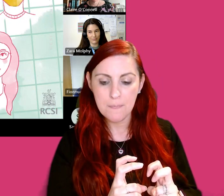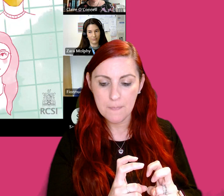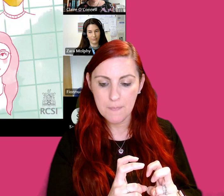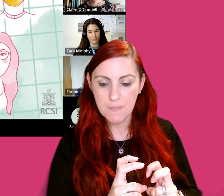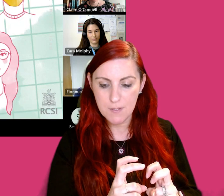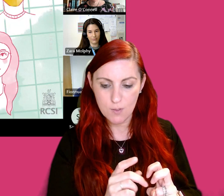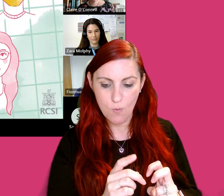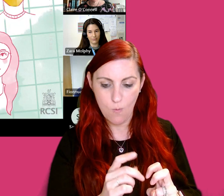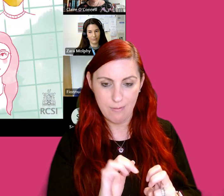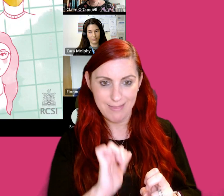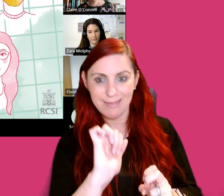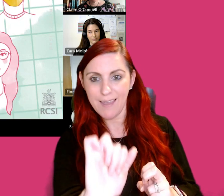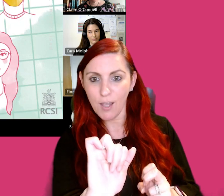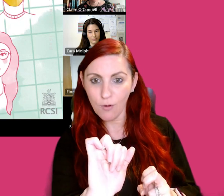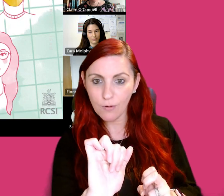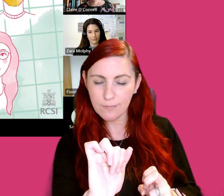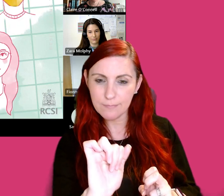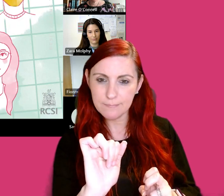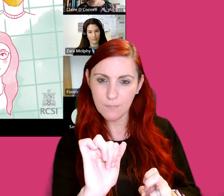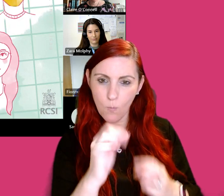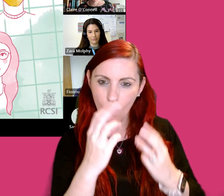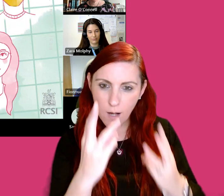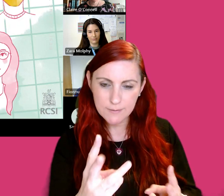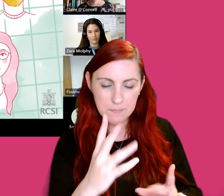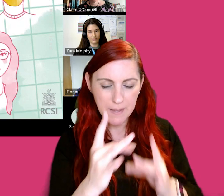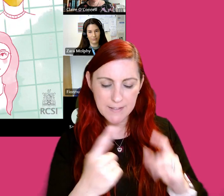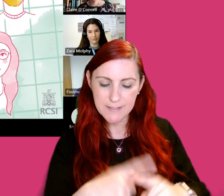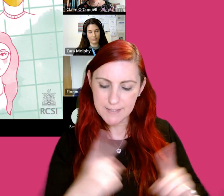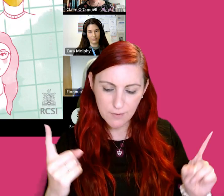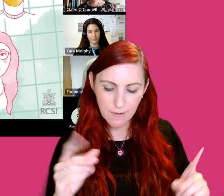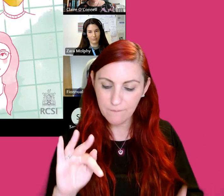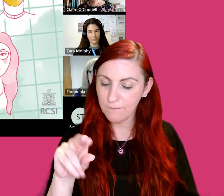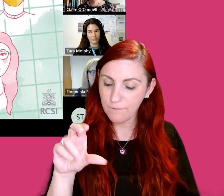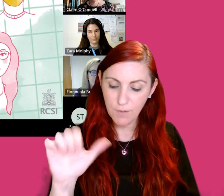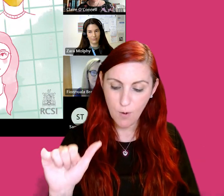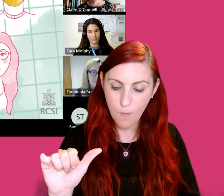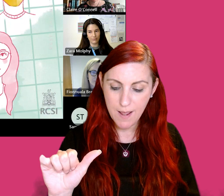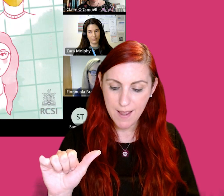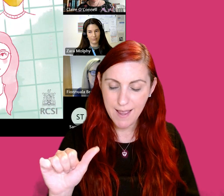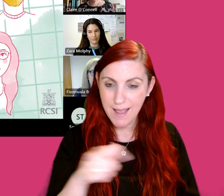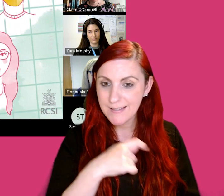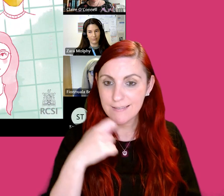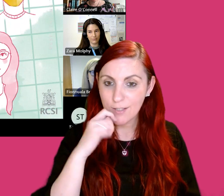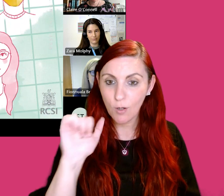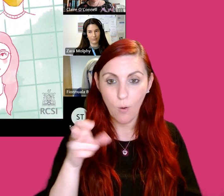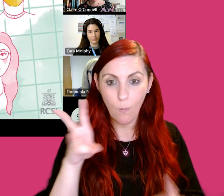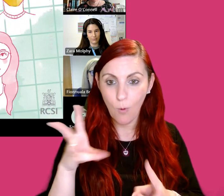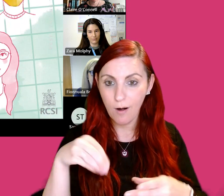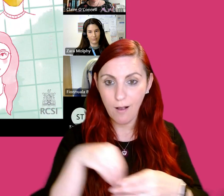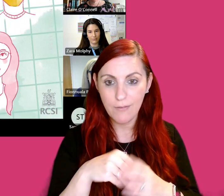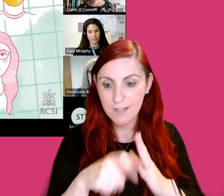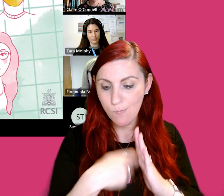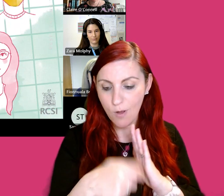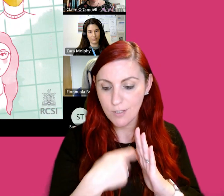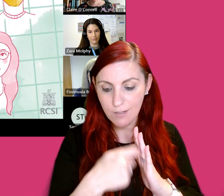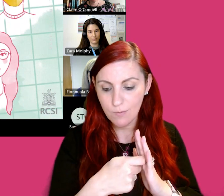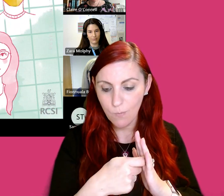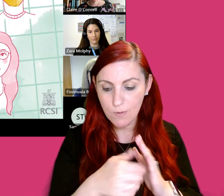the difference uh Fiona the artist Fiona carry uh her work on this project was full of kindness and